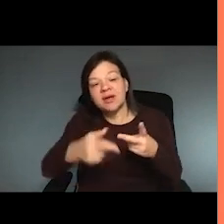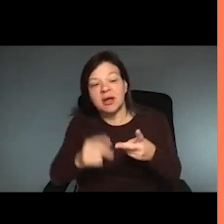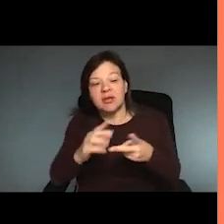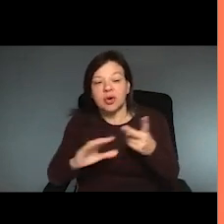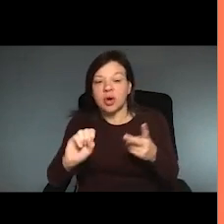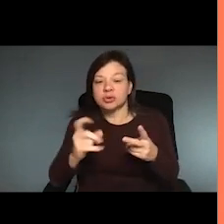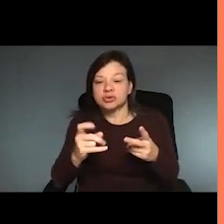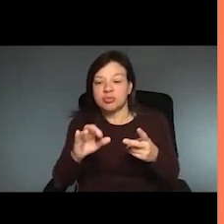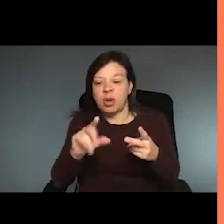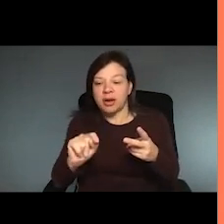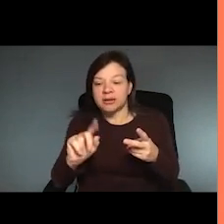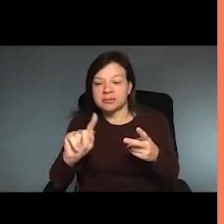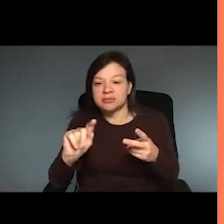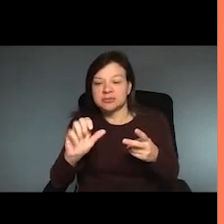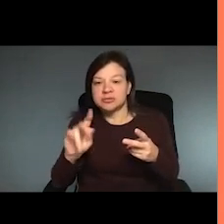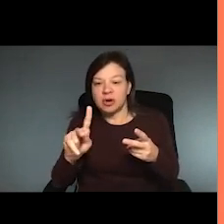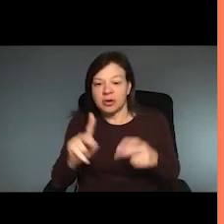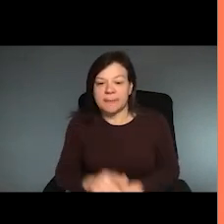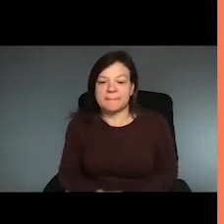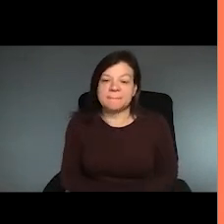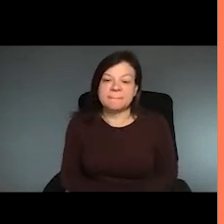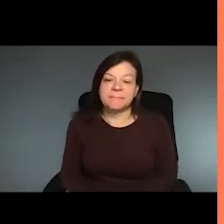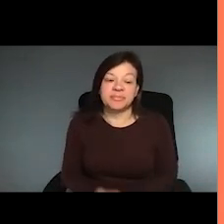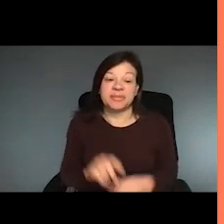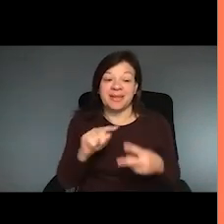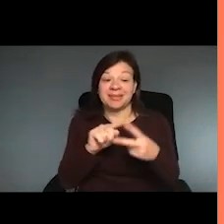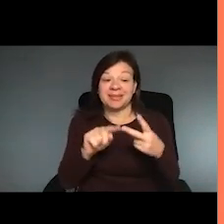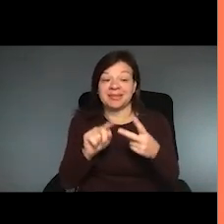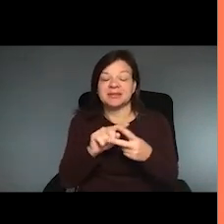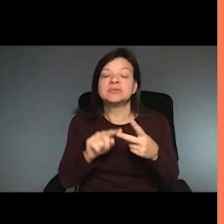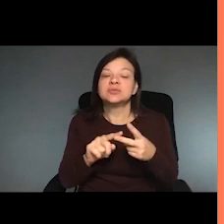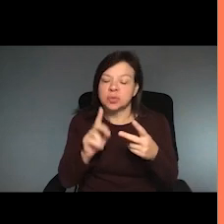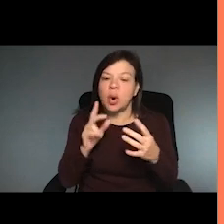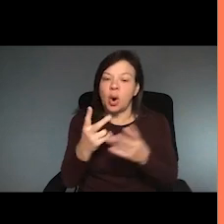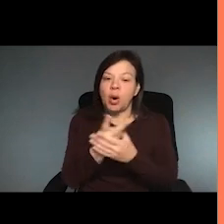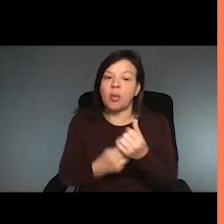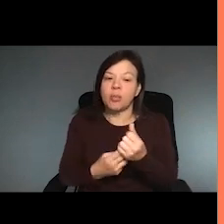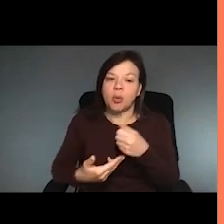TALK AND THESE TWO SITES ARE BOTH POWERED BY MEMBERSHIPS.